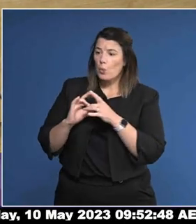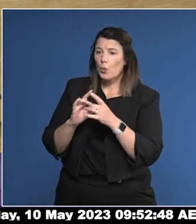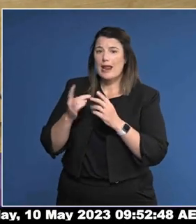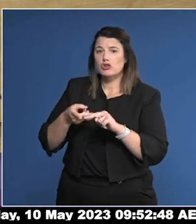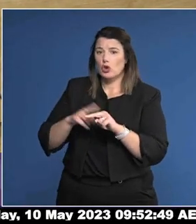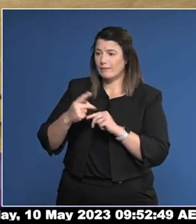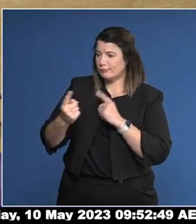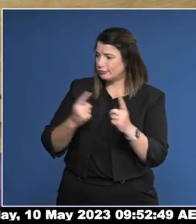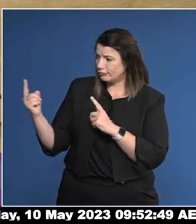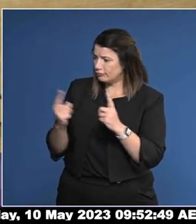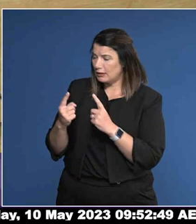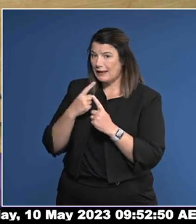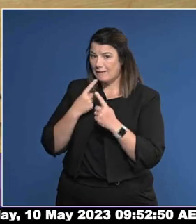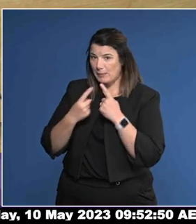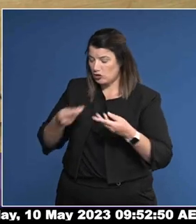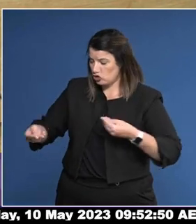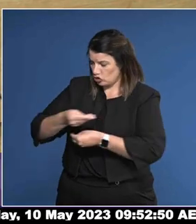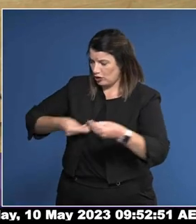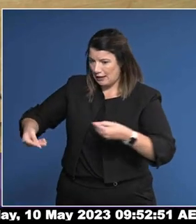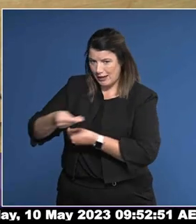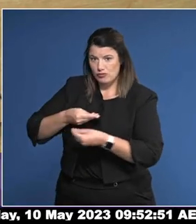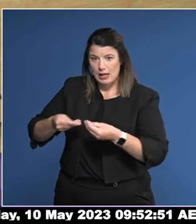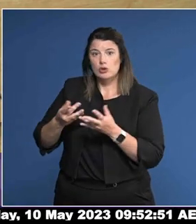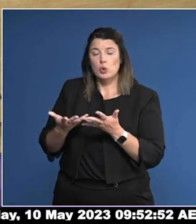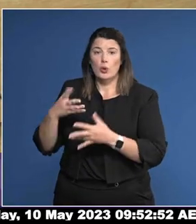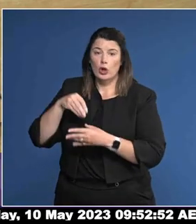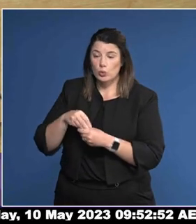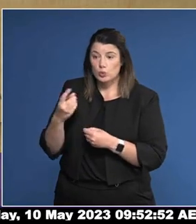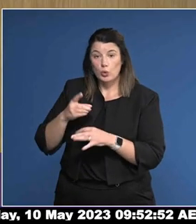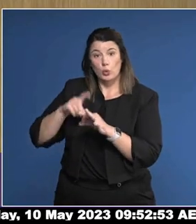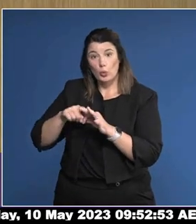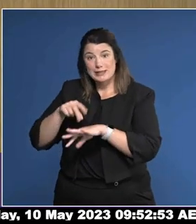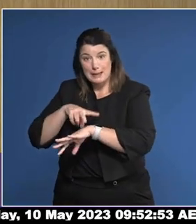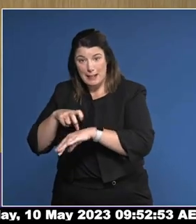key agencies. So, those key agencies include the Queensland Police Service, Department of